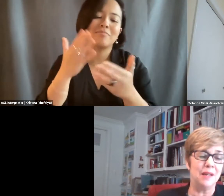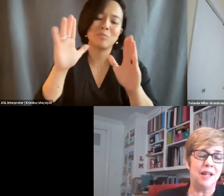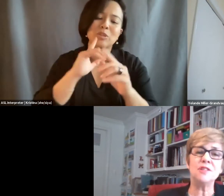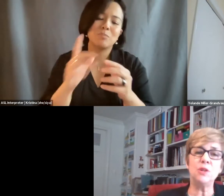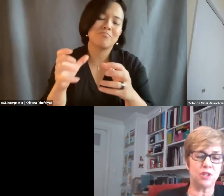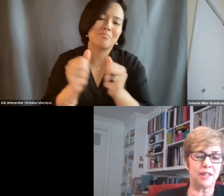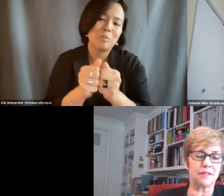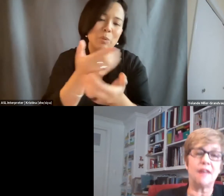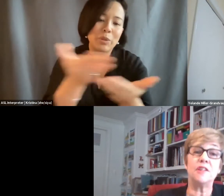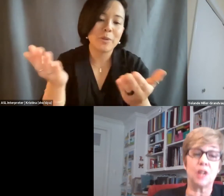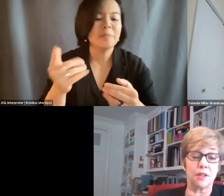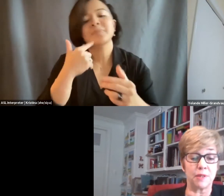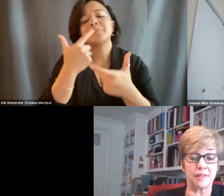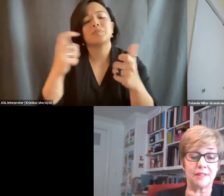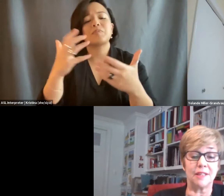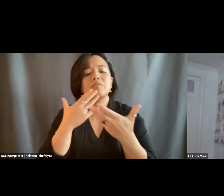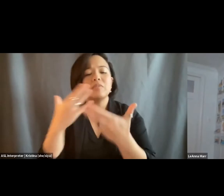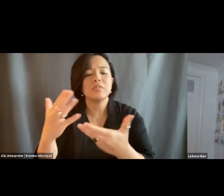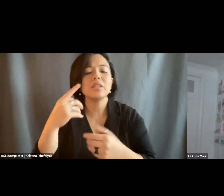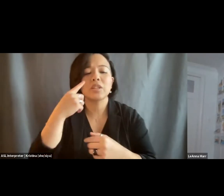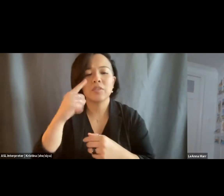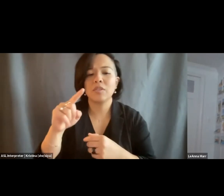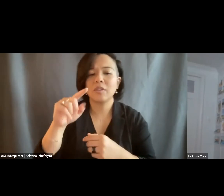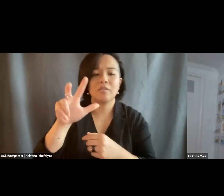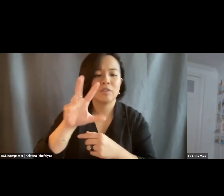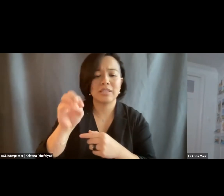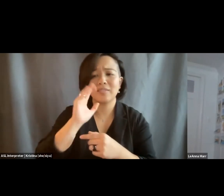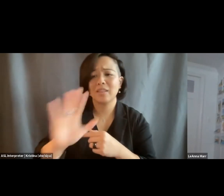And just a huge, thanks to FHI 360, and the entire team there for organizing this much-needed conversation, and for being such a great